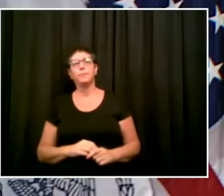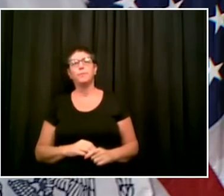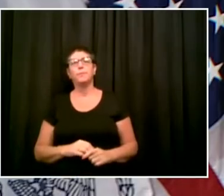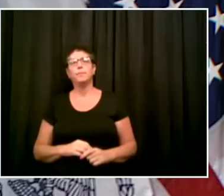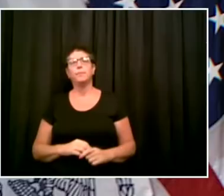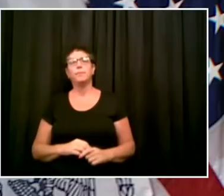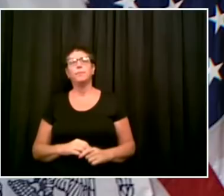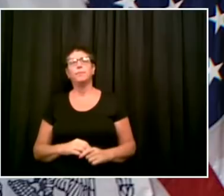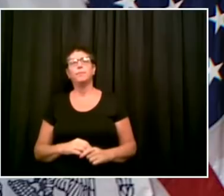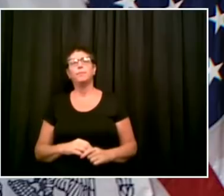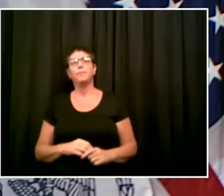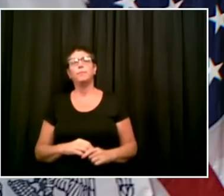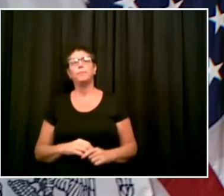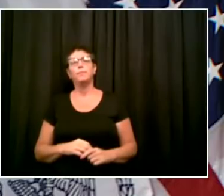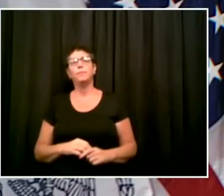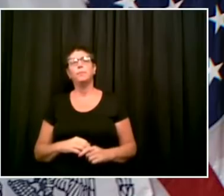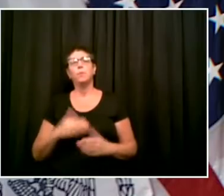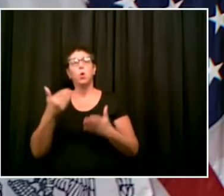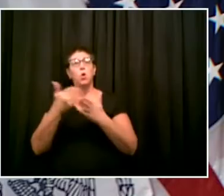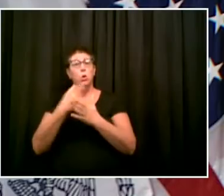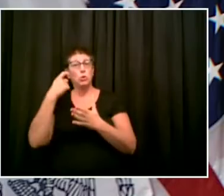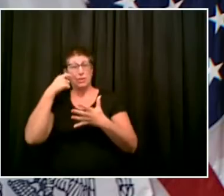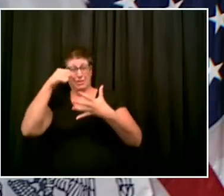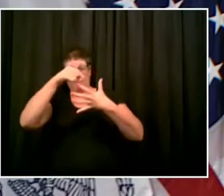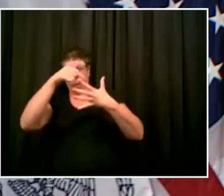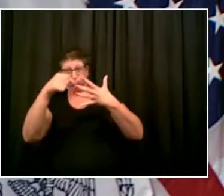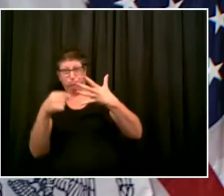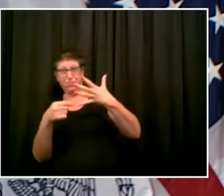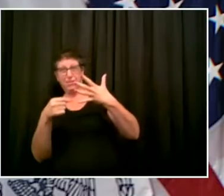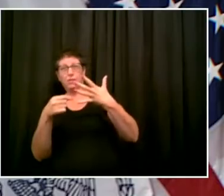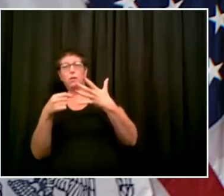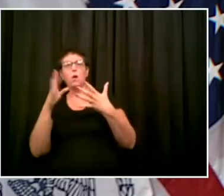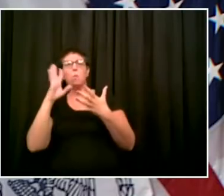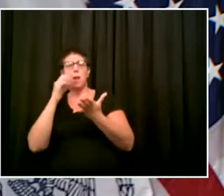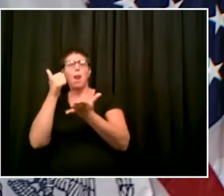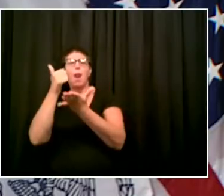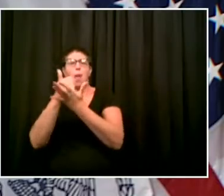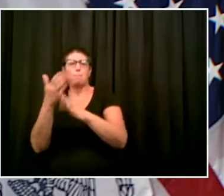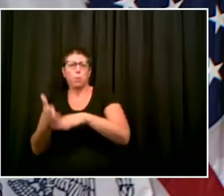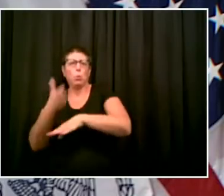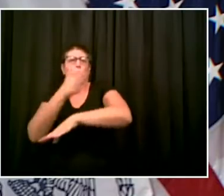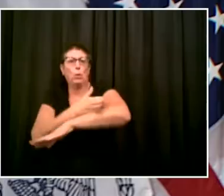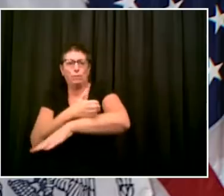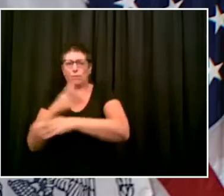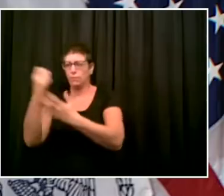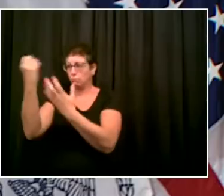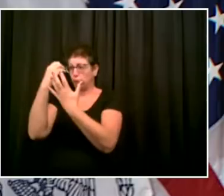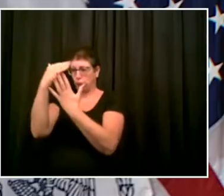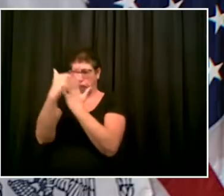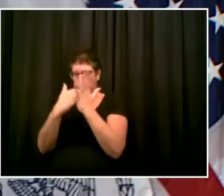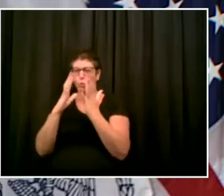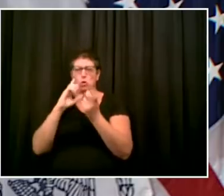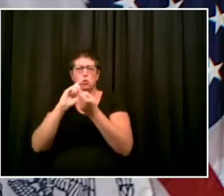AS WELL AND CAN BE JUST AS GOOD AS COALITION HAS LED SO MANY PEOPLE INTO THIS GOOD WORK. THESE MEASURS E WILL HELP US